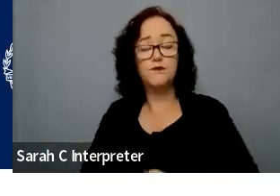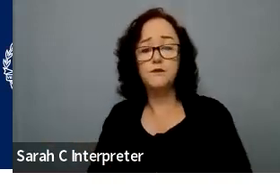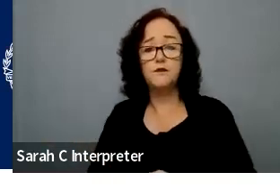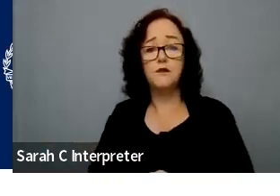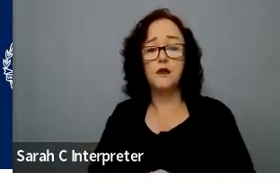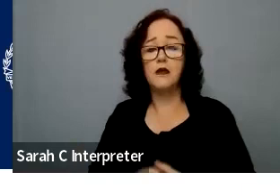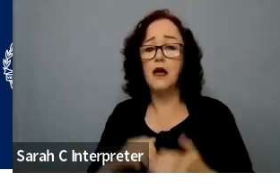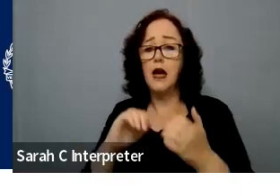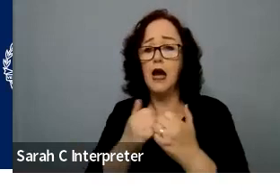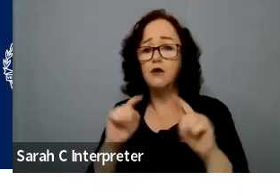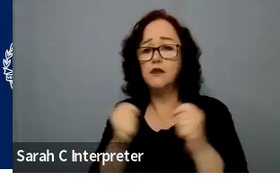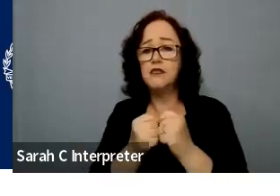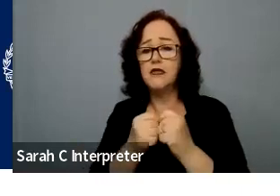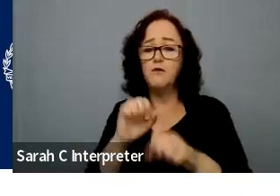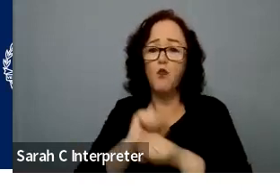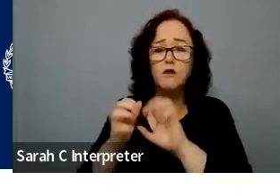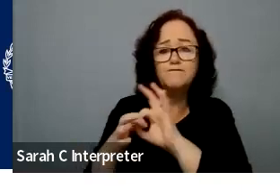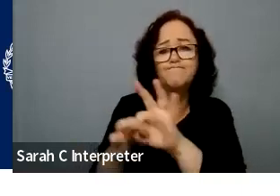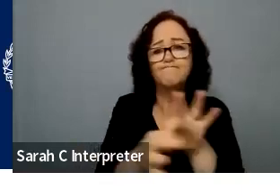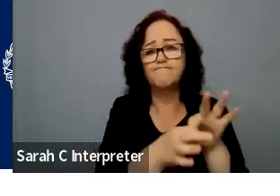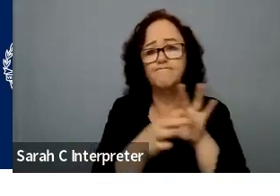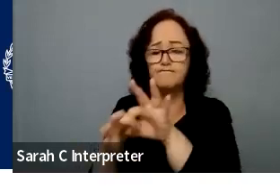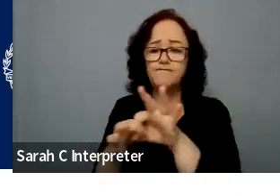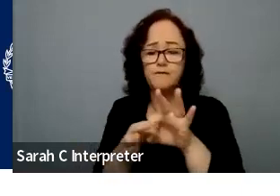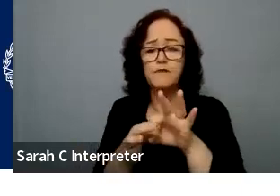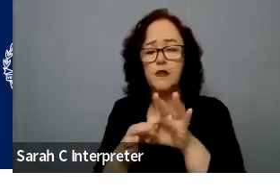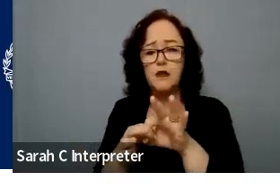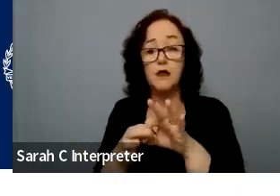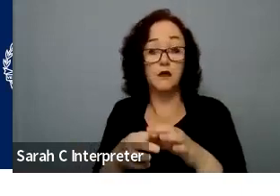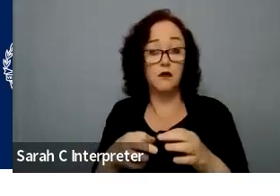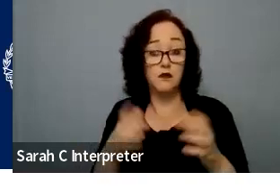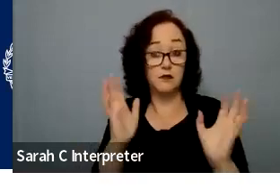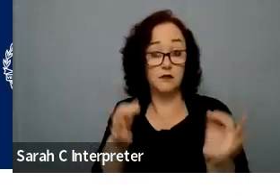together to determine if and when to talk to the family rather than to the patient,